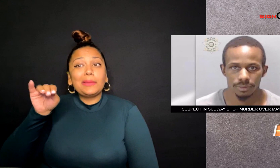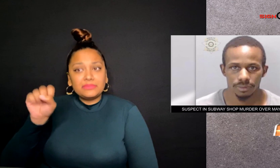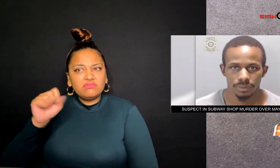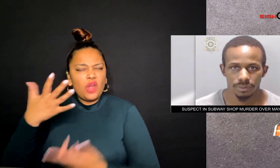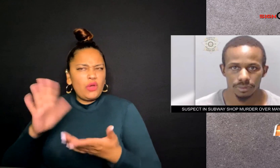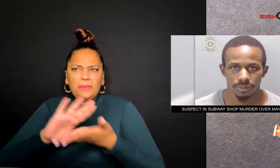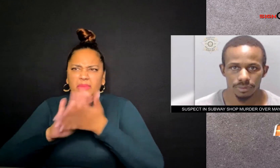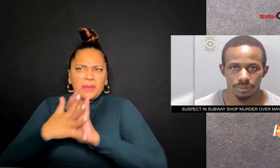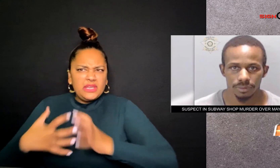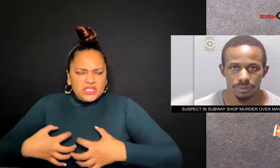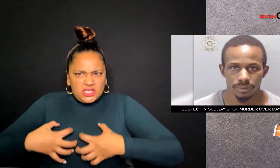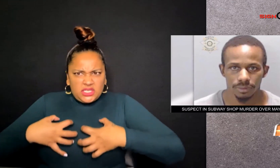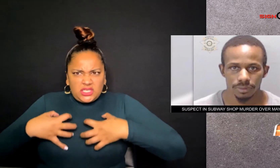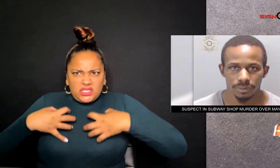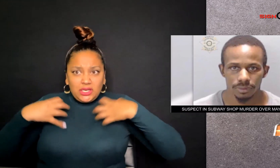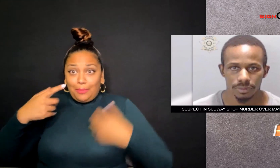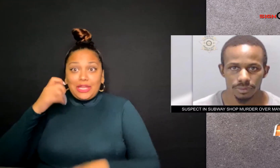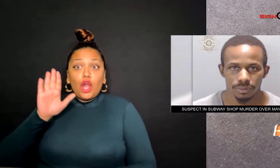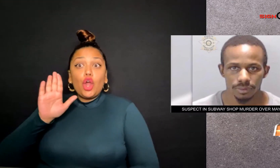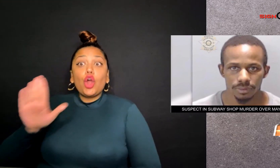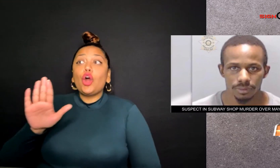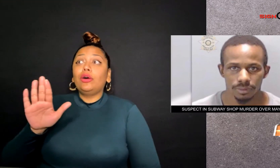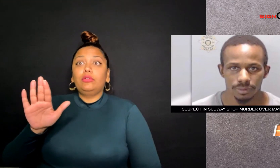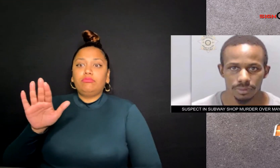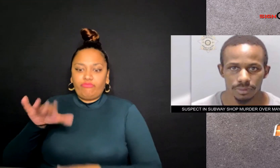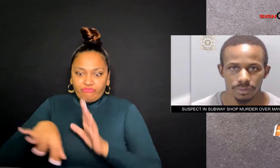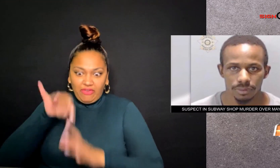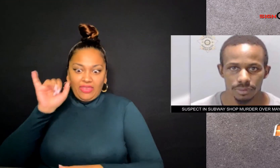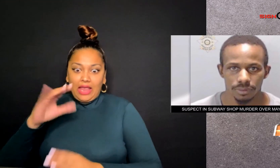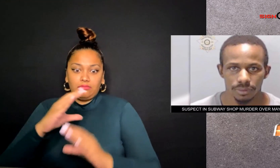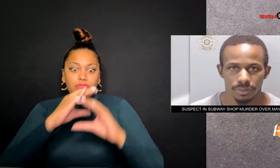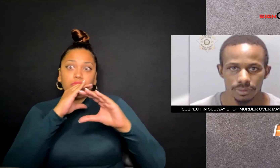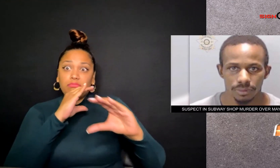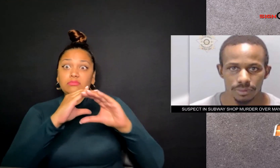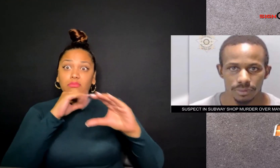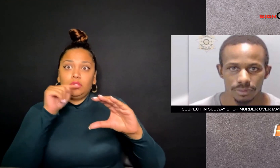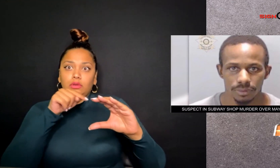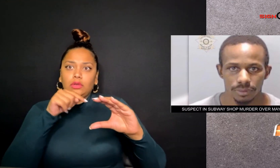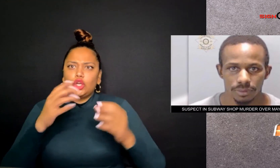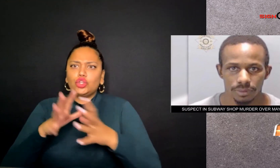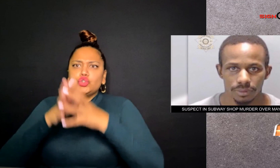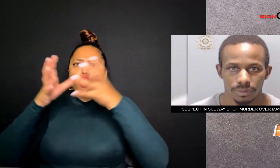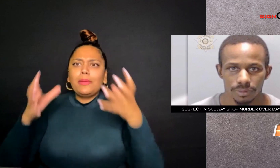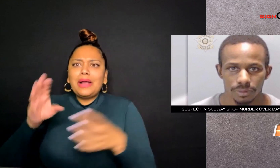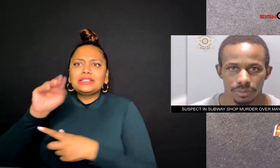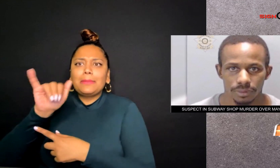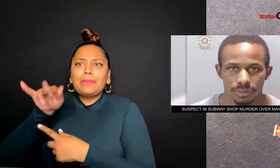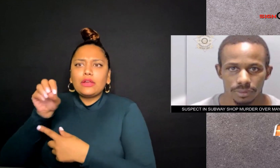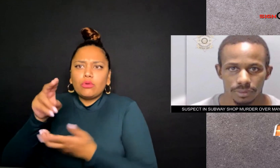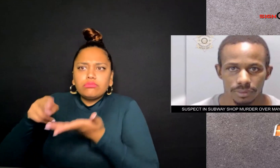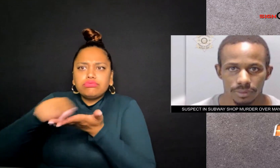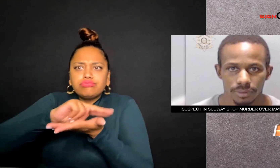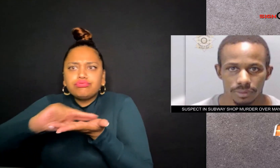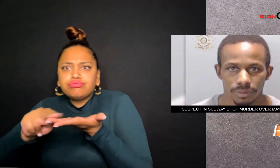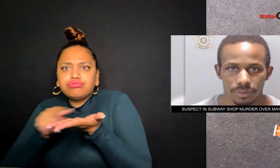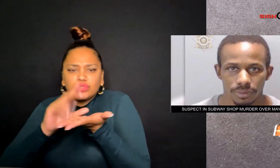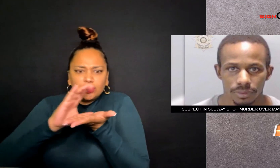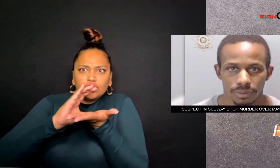authority say 36-year-old Melvin Williams allegedly became angry because too much mayonnaise